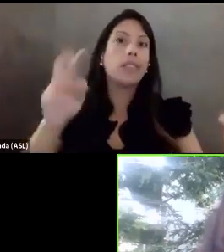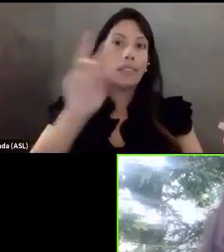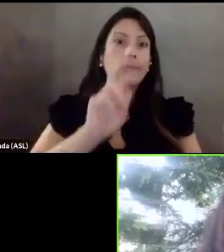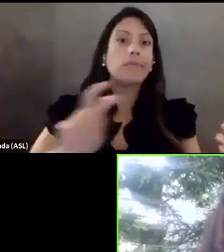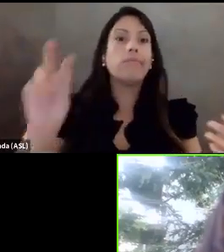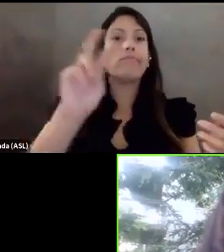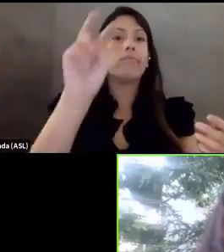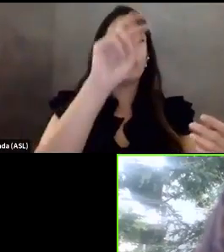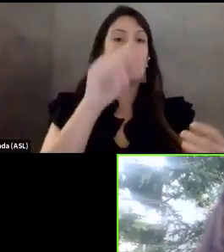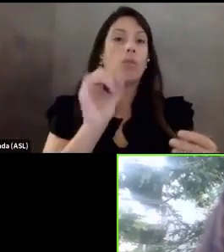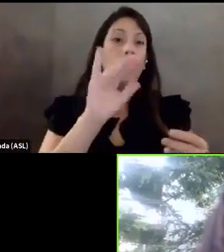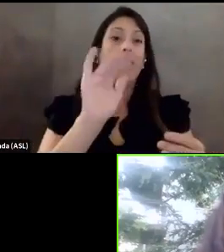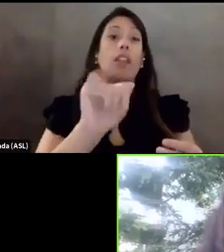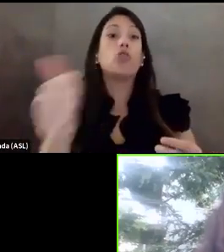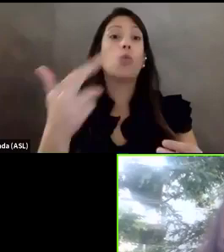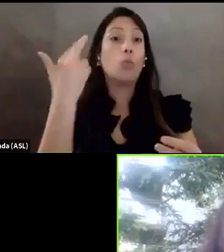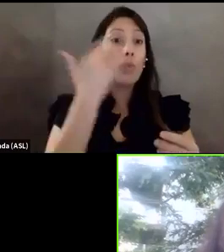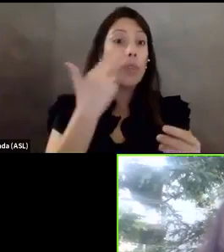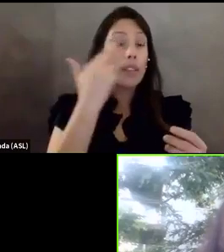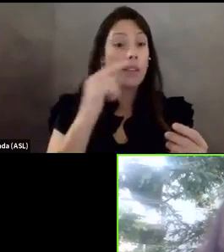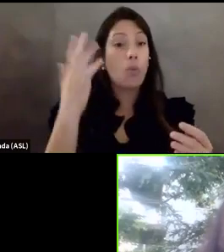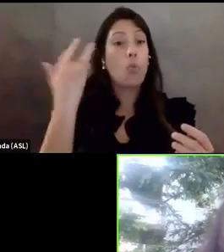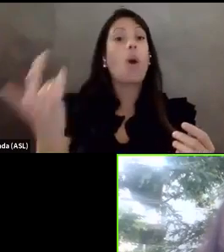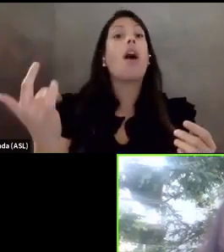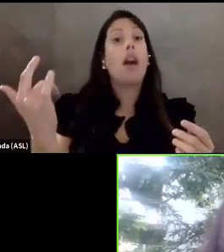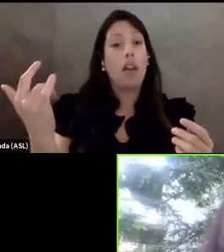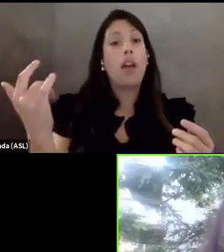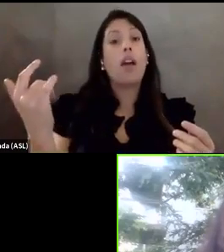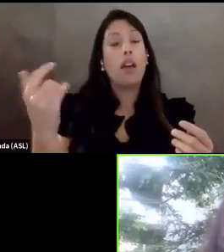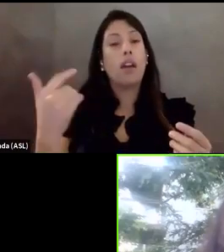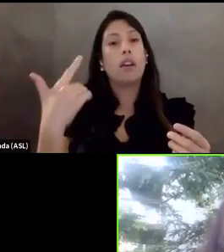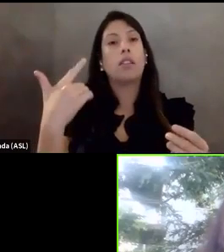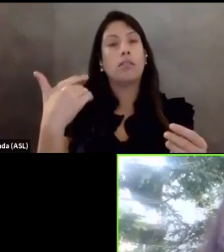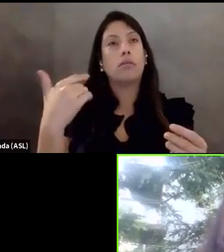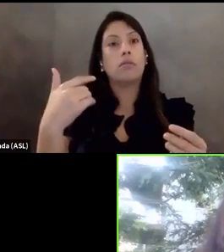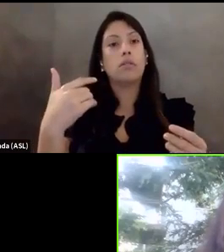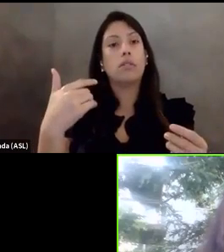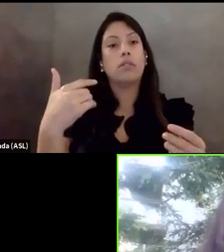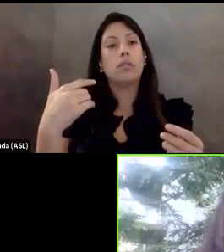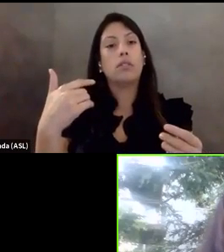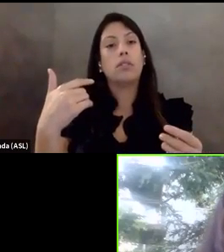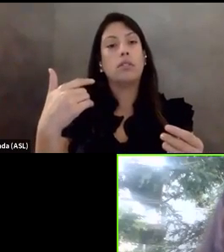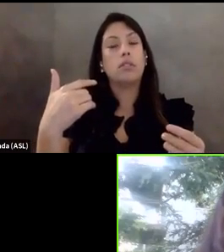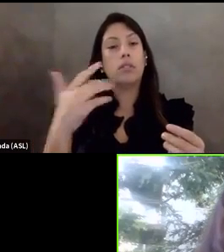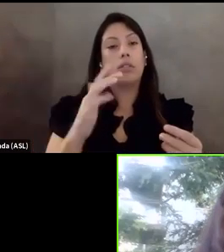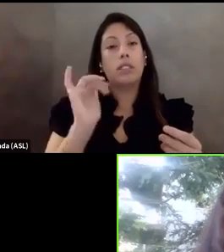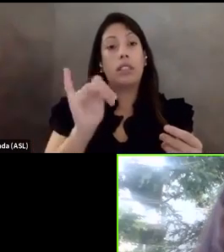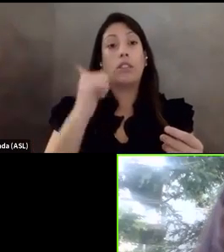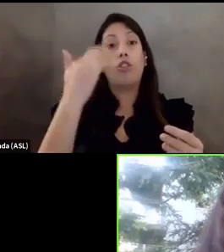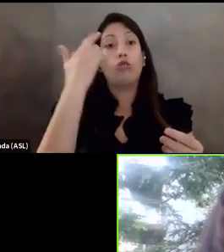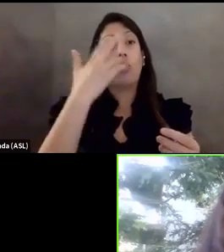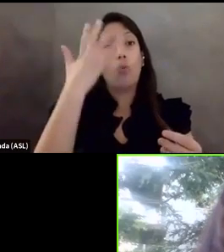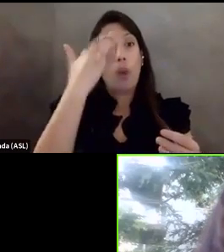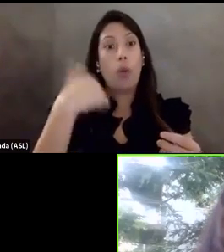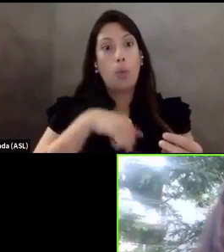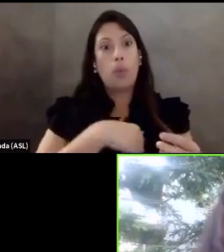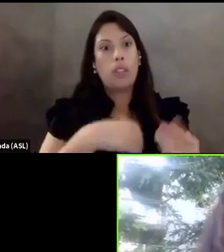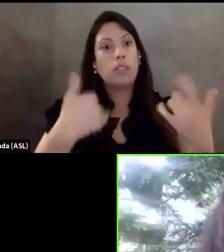So that's another reason that puts us potentially in a higher tax rate